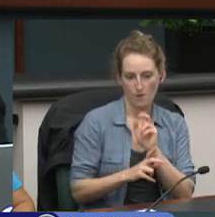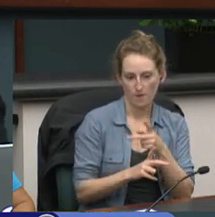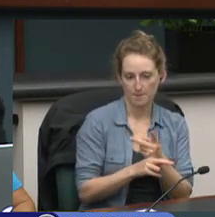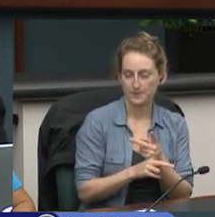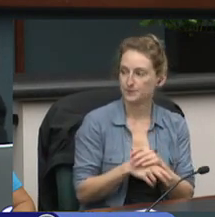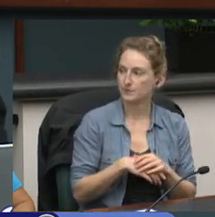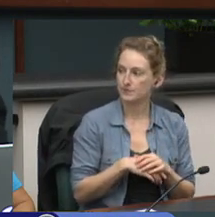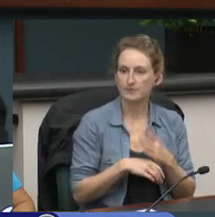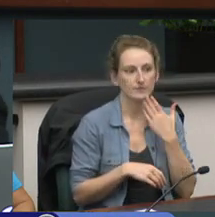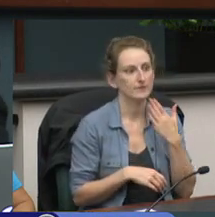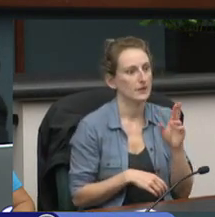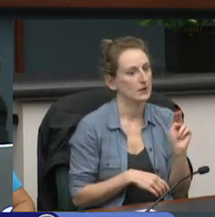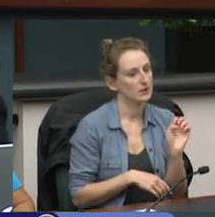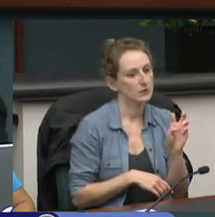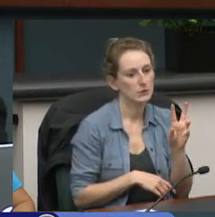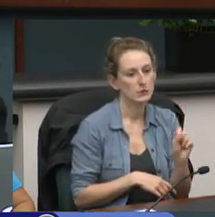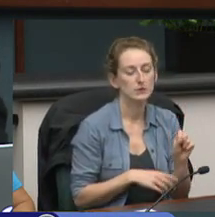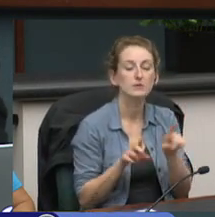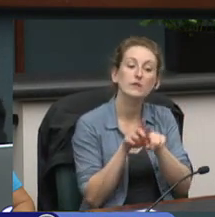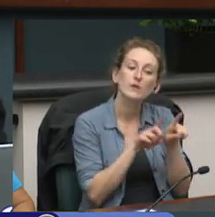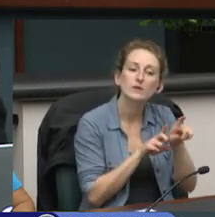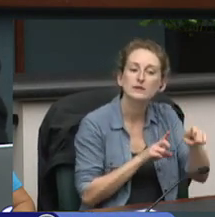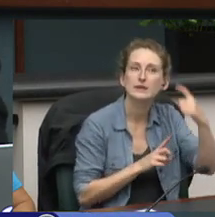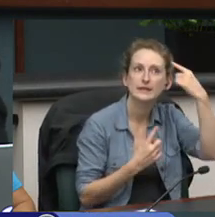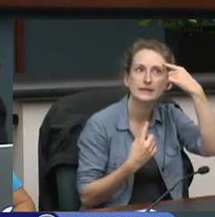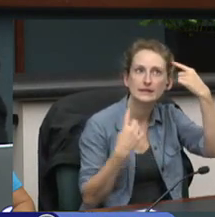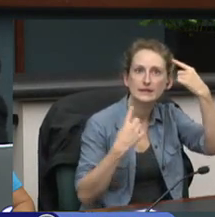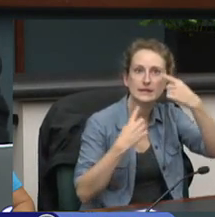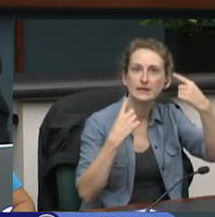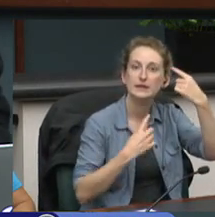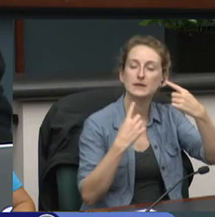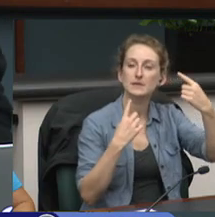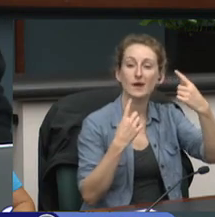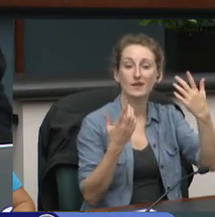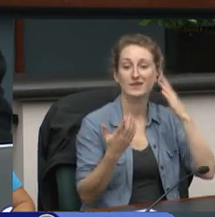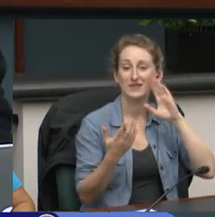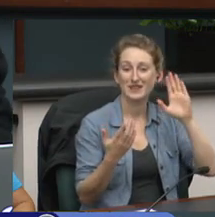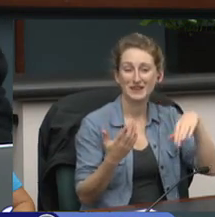think a little bit further than that we you know the downtown doesn't have to be